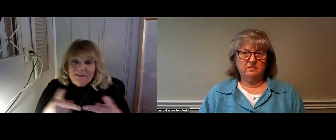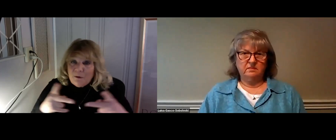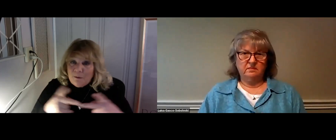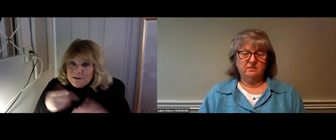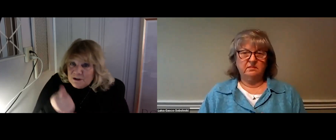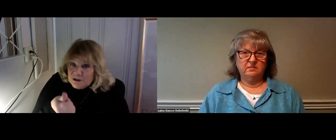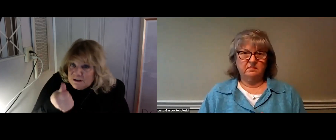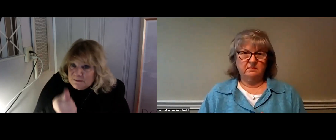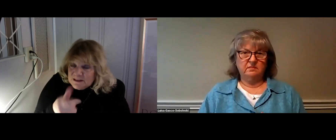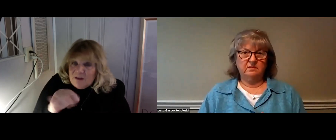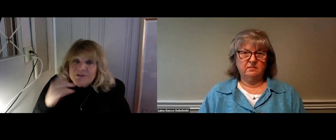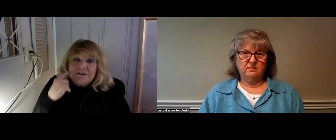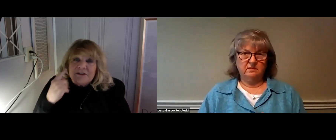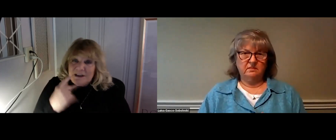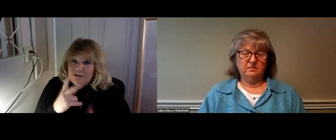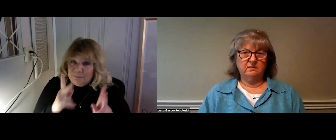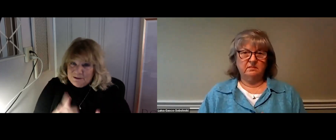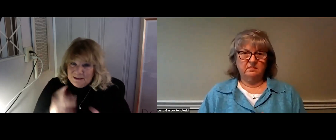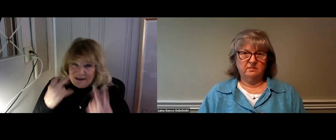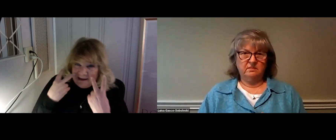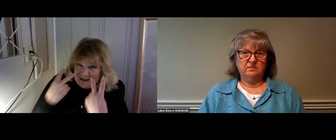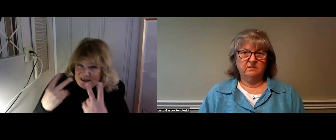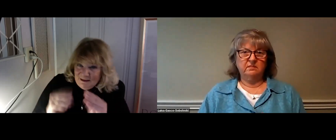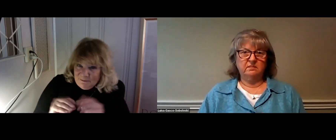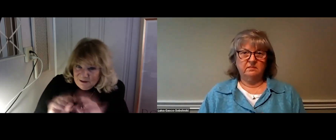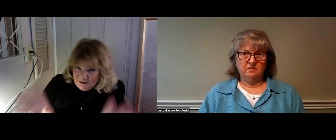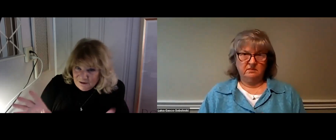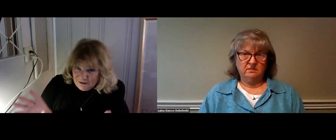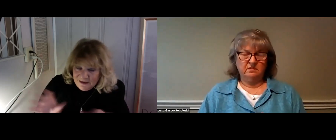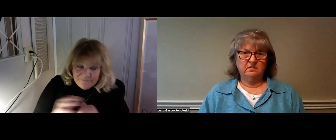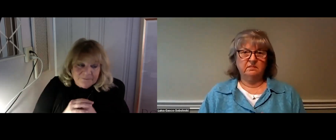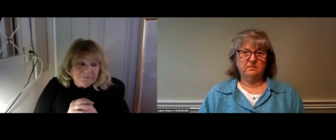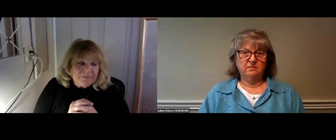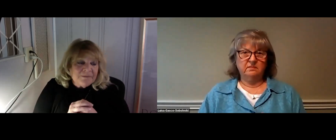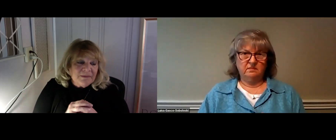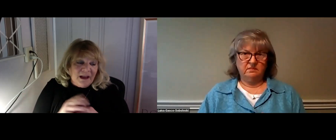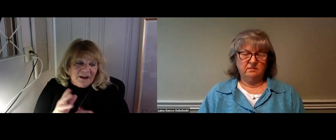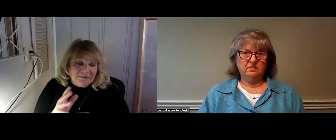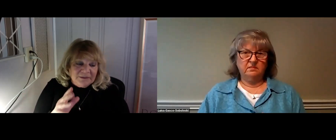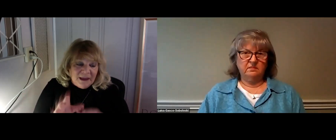will position themselves so the deaf person can see them clearly. The